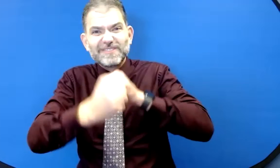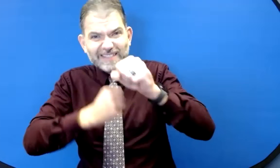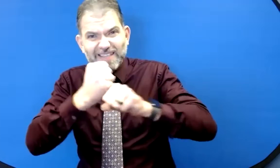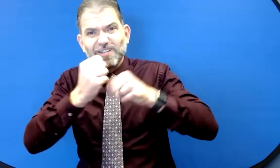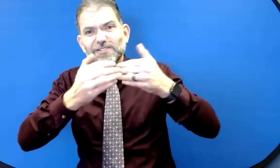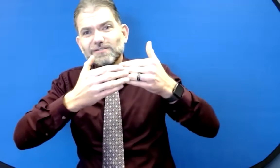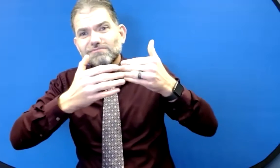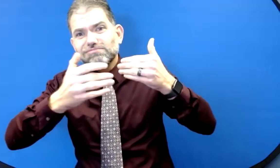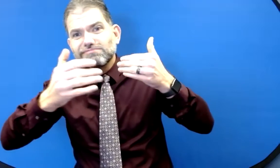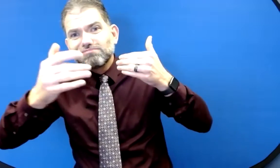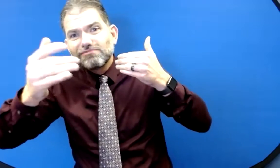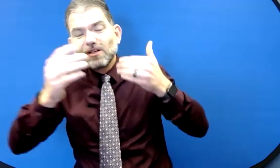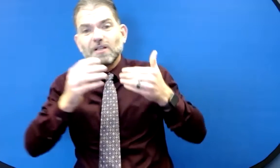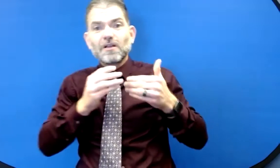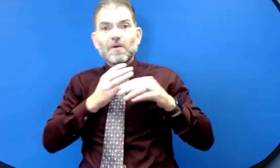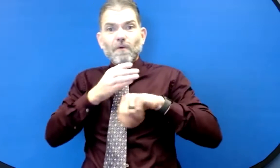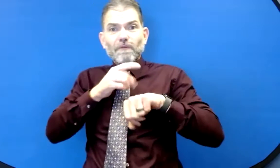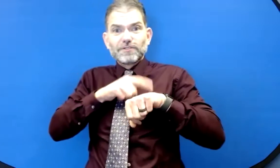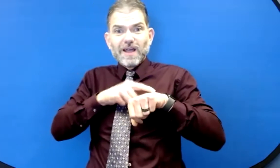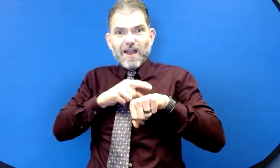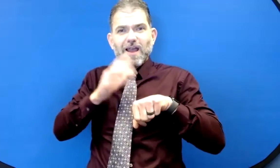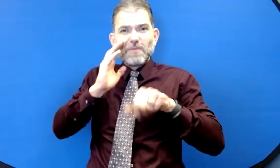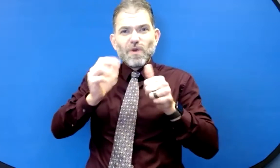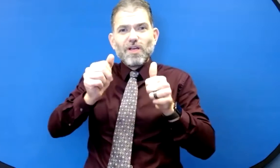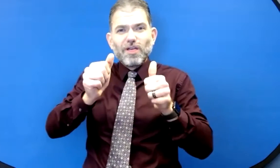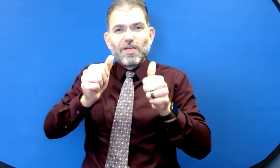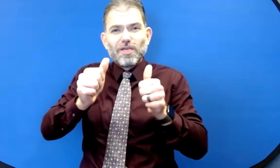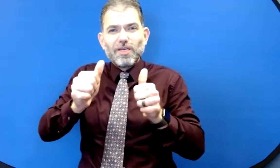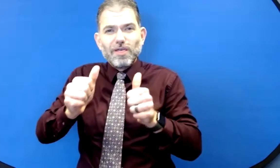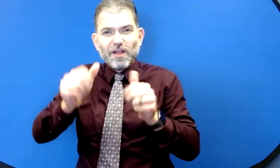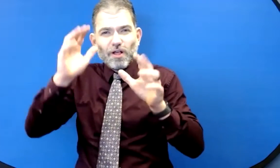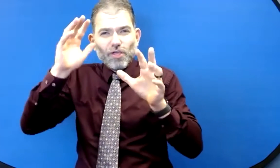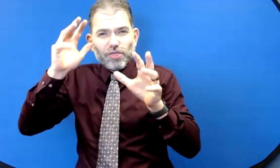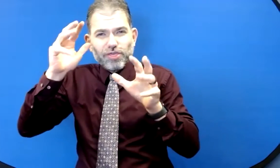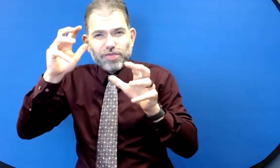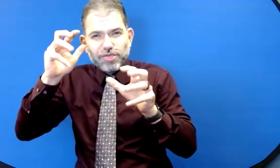ASL Interpreter: and we're meeting like years and years. ASL Interpreter: But over time